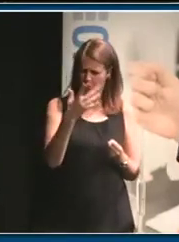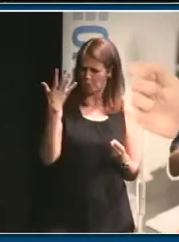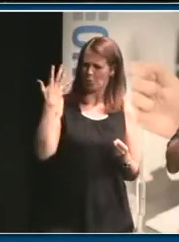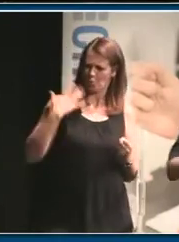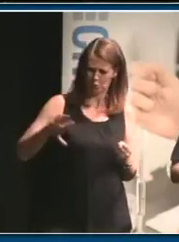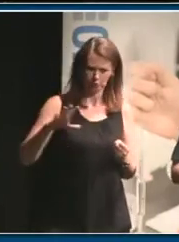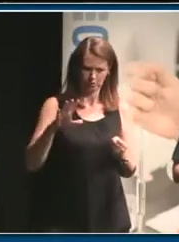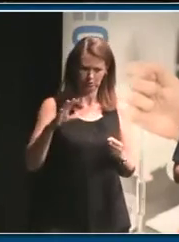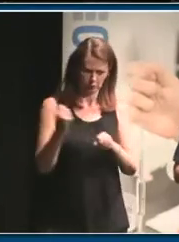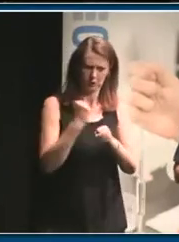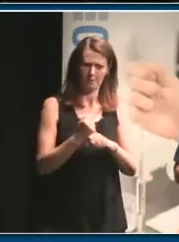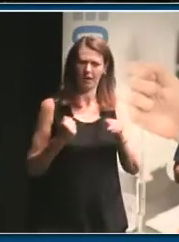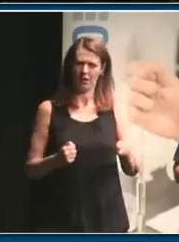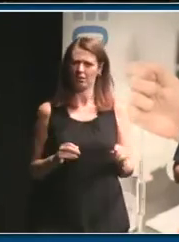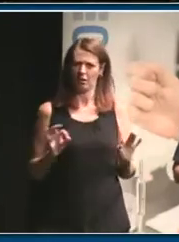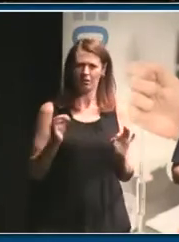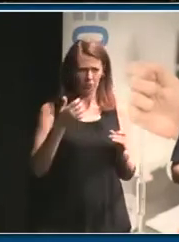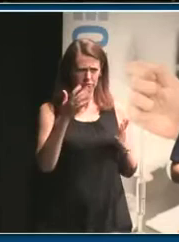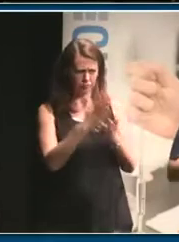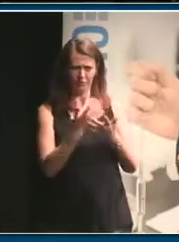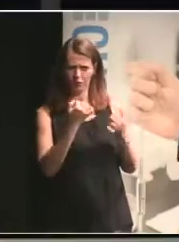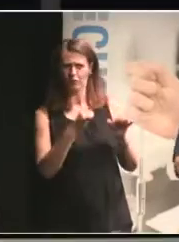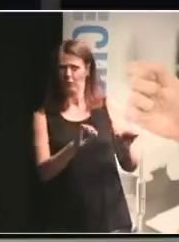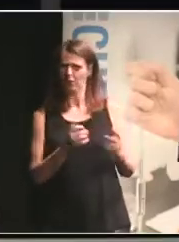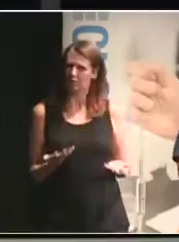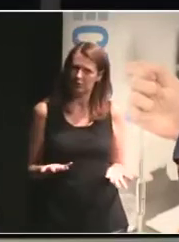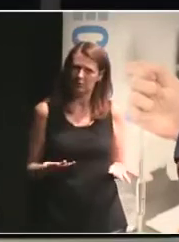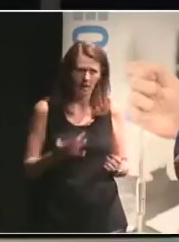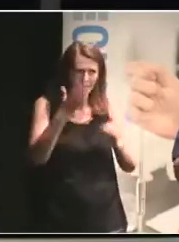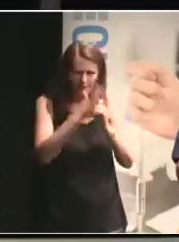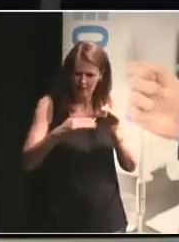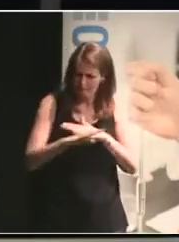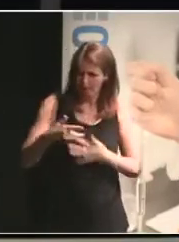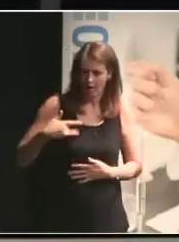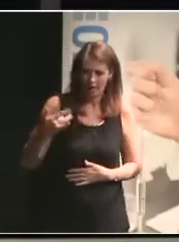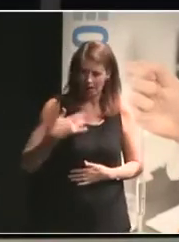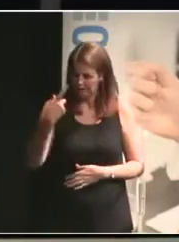just do that right? They would rather avoid it. I have never in my life you know seen this